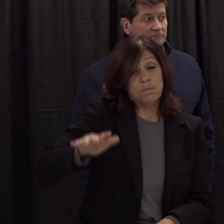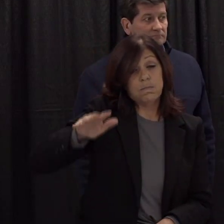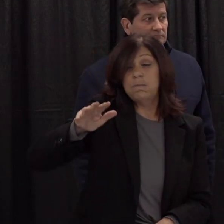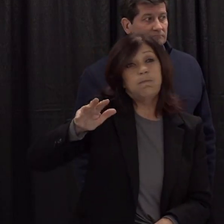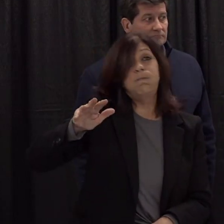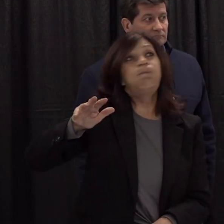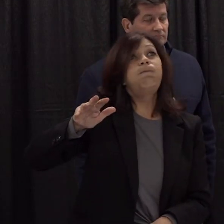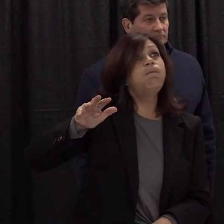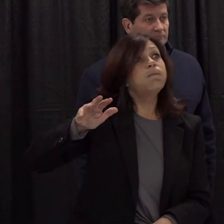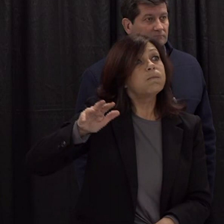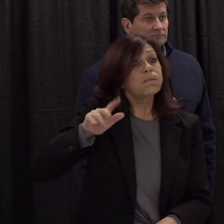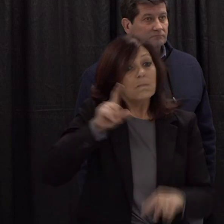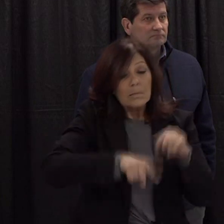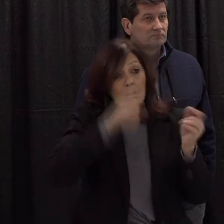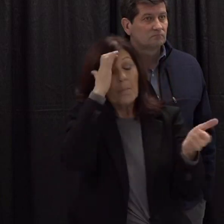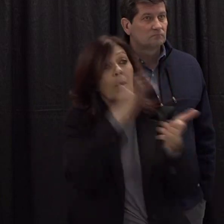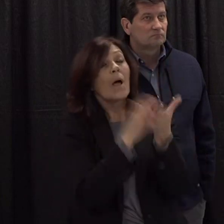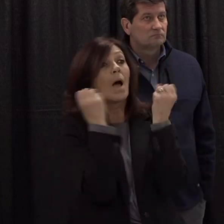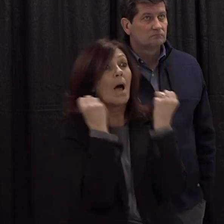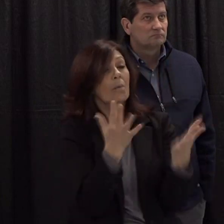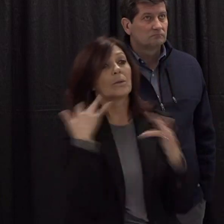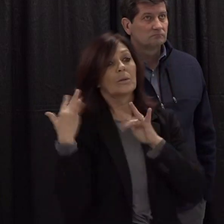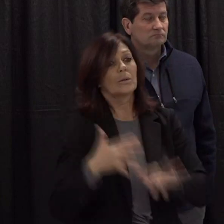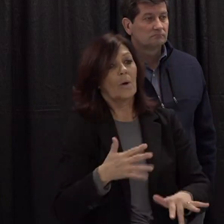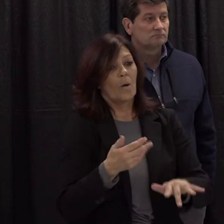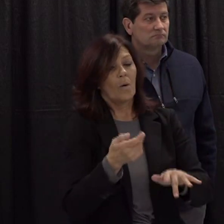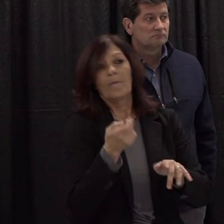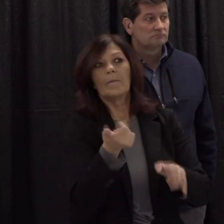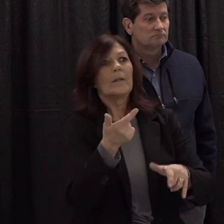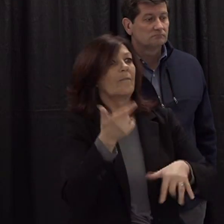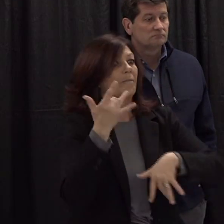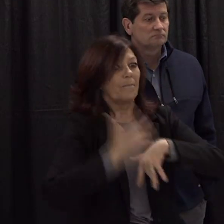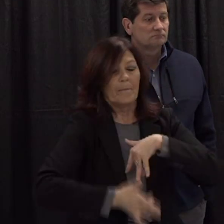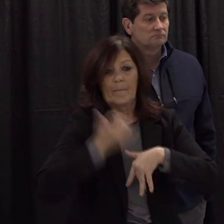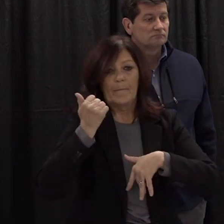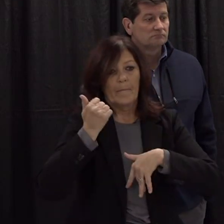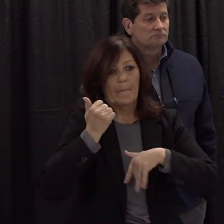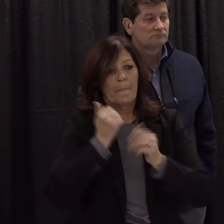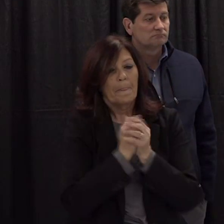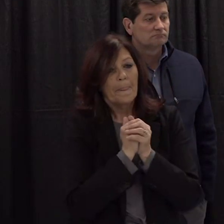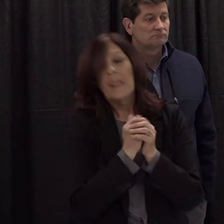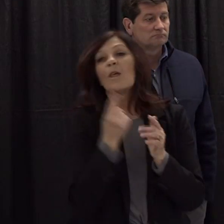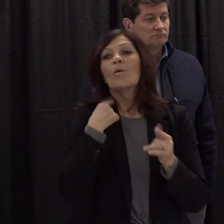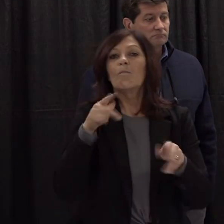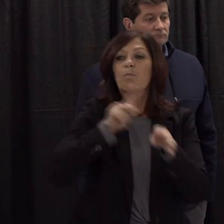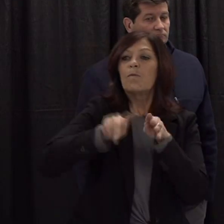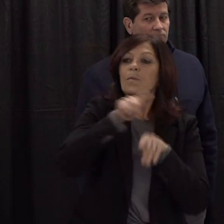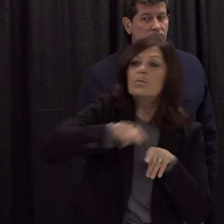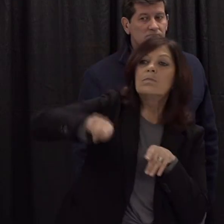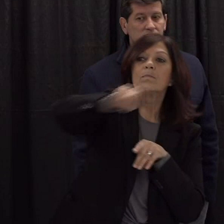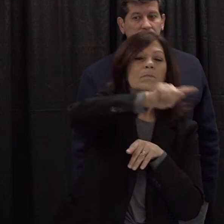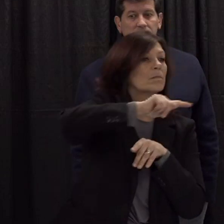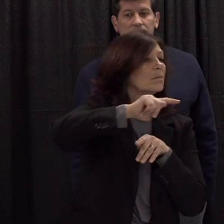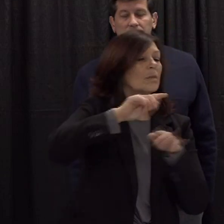type of snow come down in such a short period of time. We have professionals out there. We're not going to put any of our